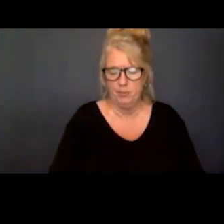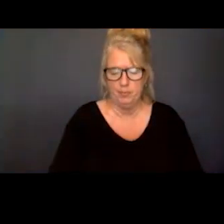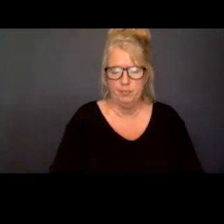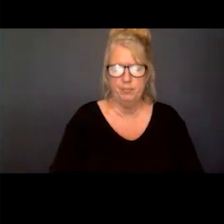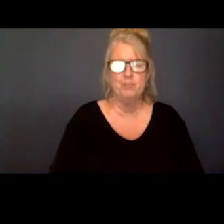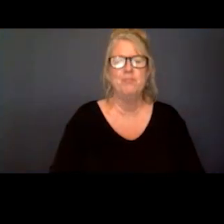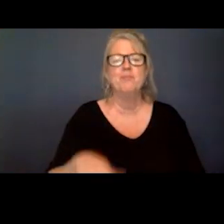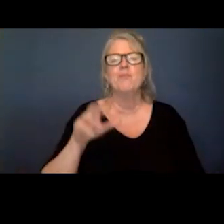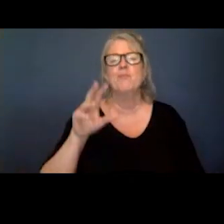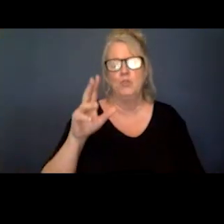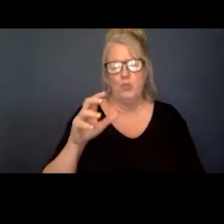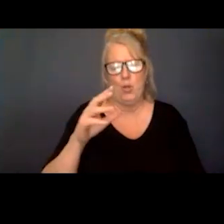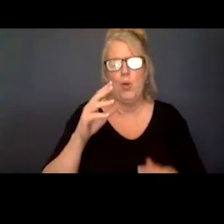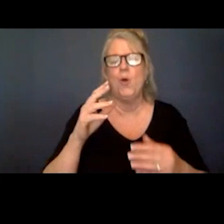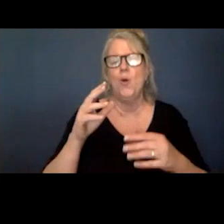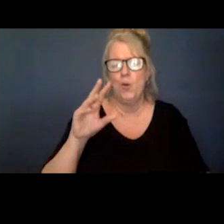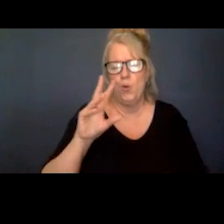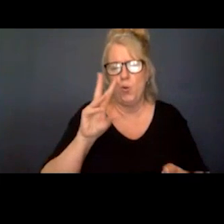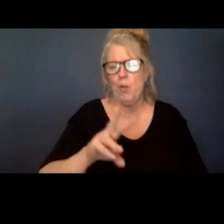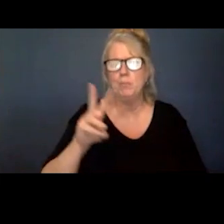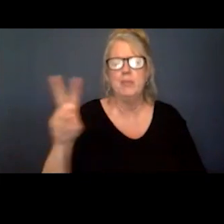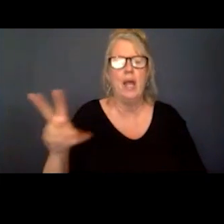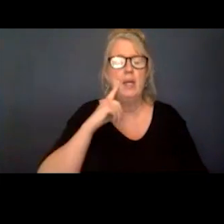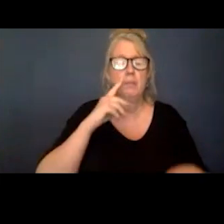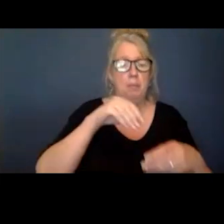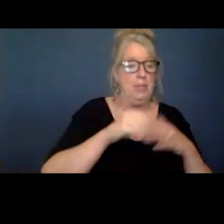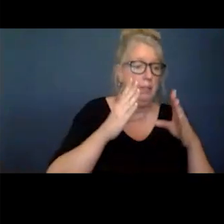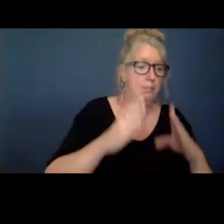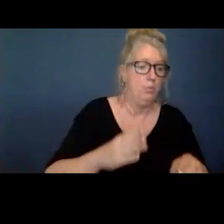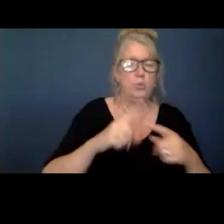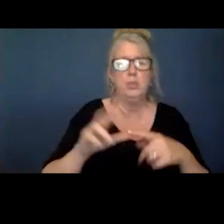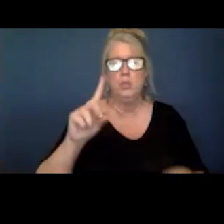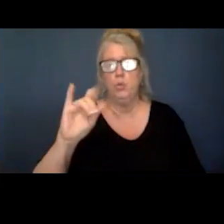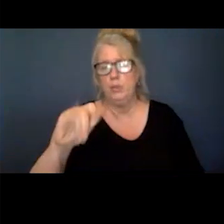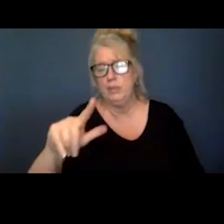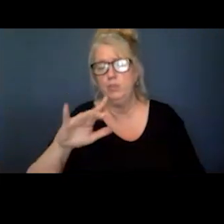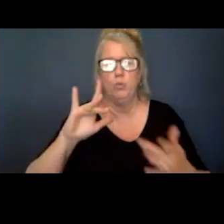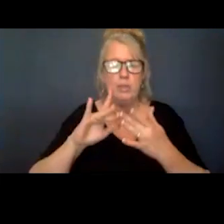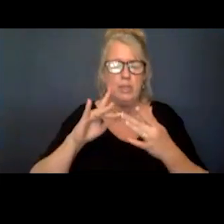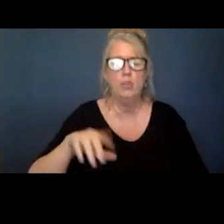content. You may make an in -person or digital connection, think LinkedIn, with a potential